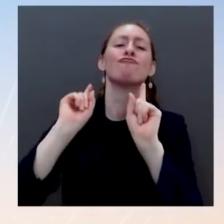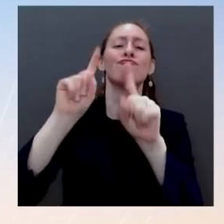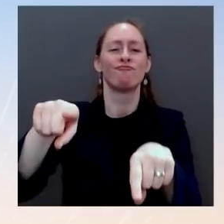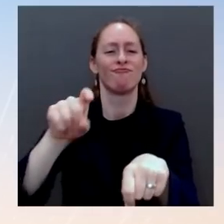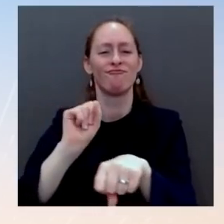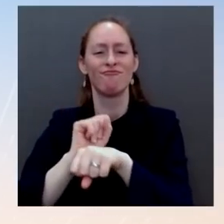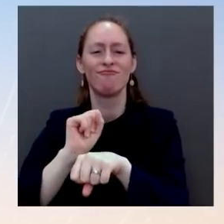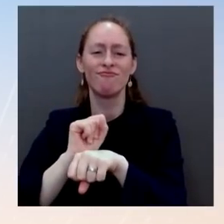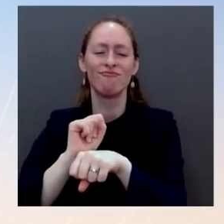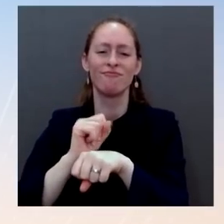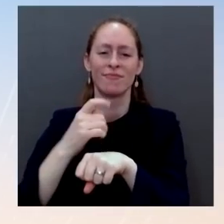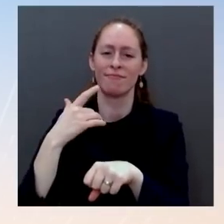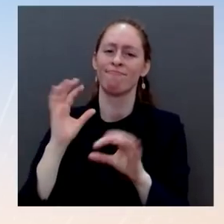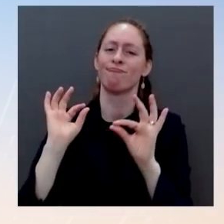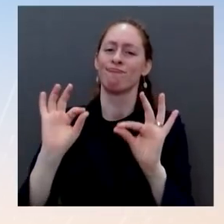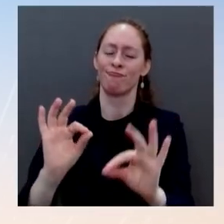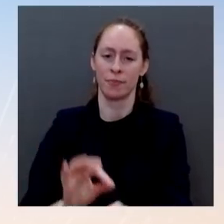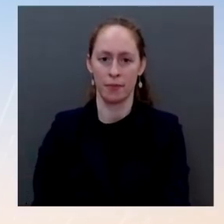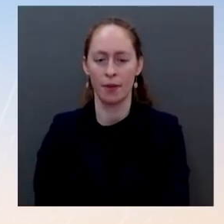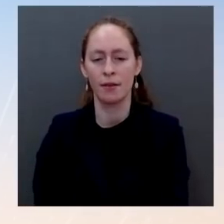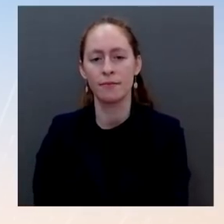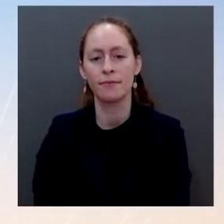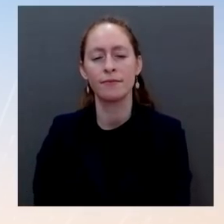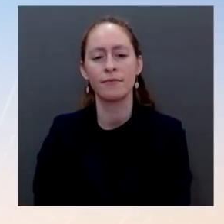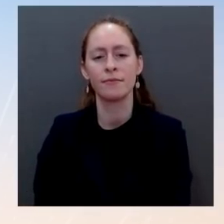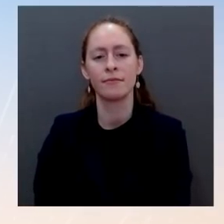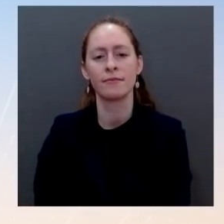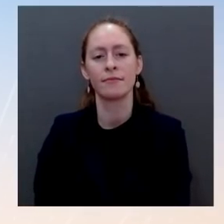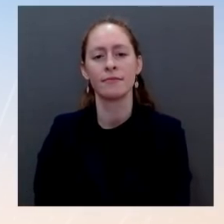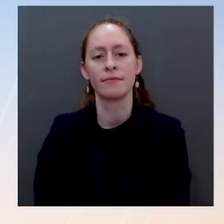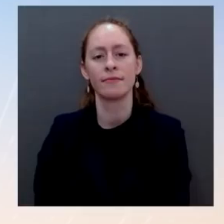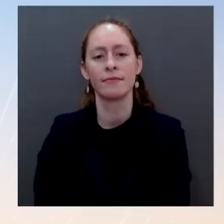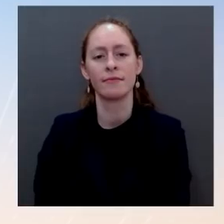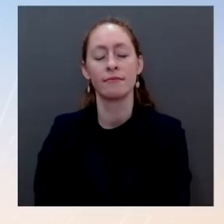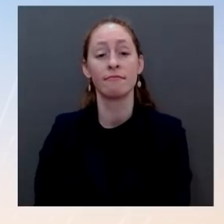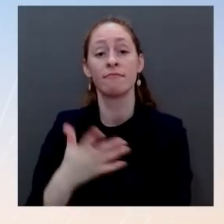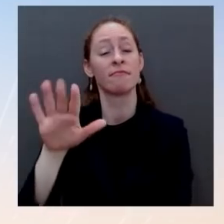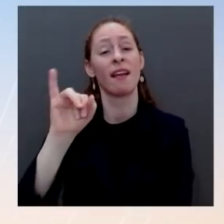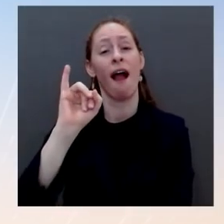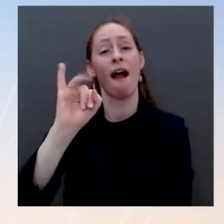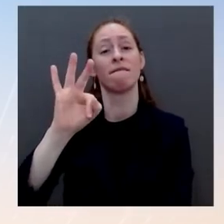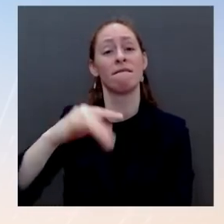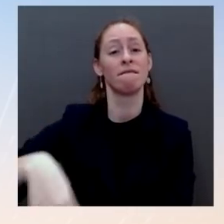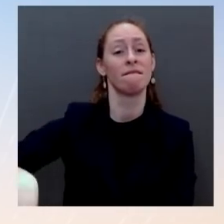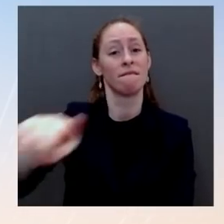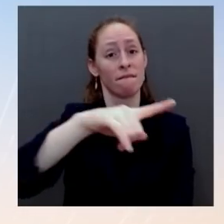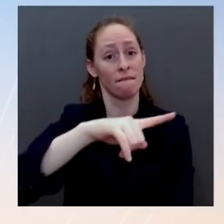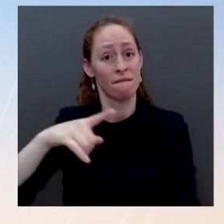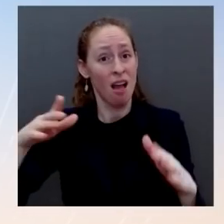who are not yet vaccinated. And there's not a cliff; that is not the intention here. And that is the same in terms of how it will be applied.